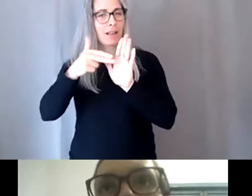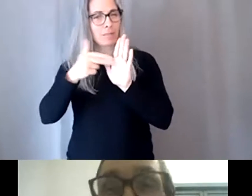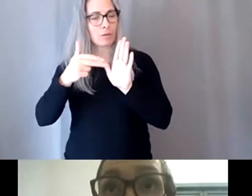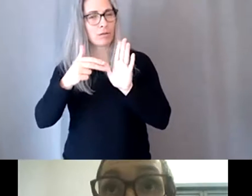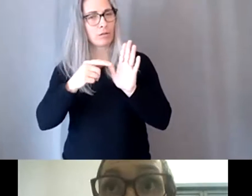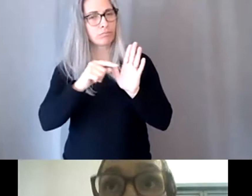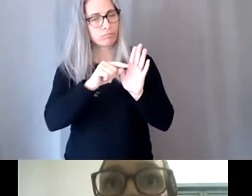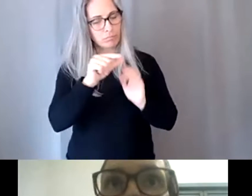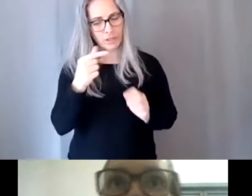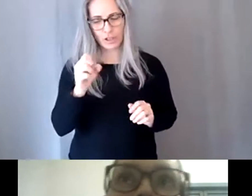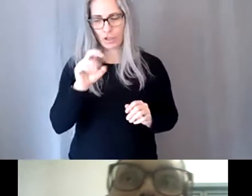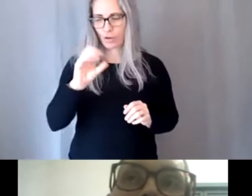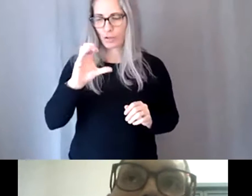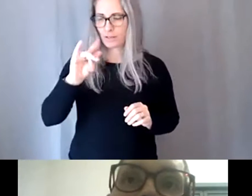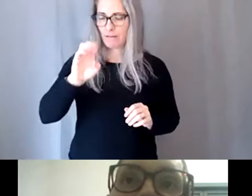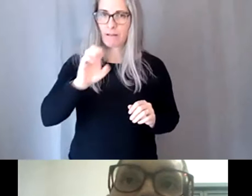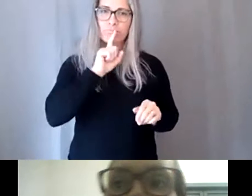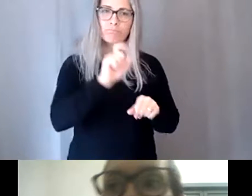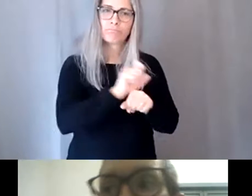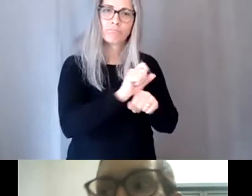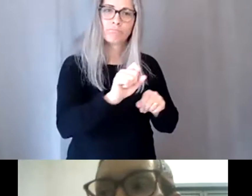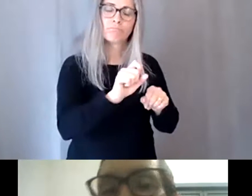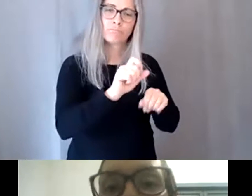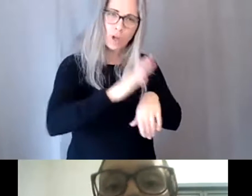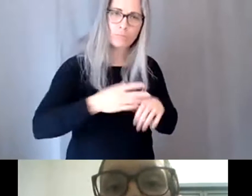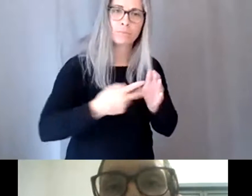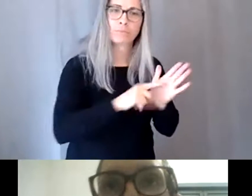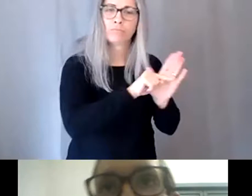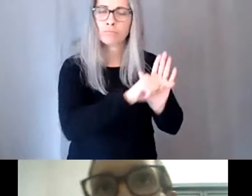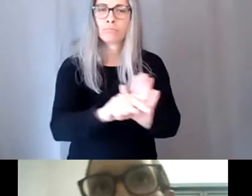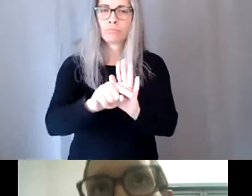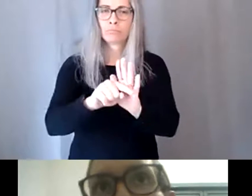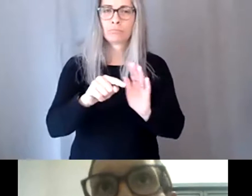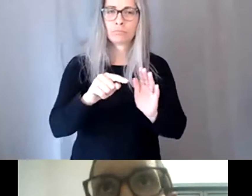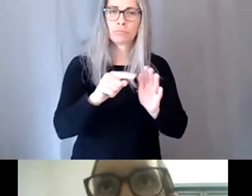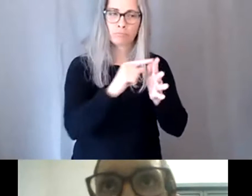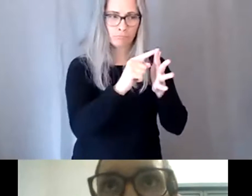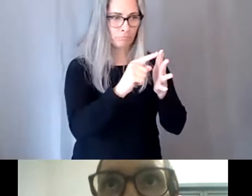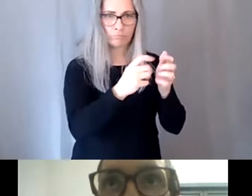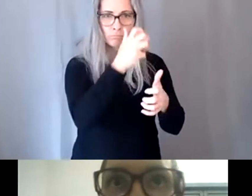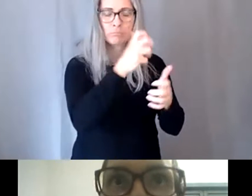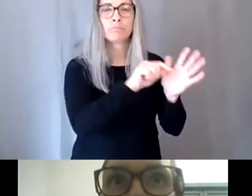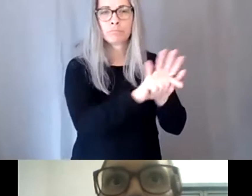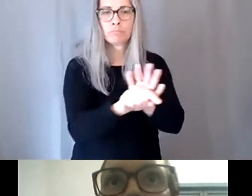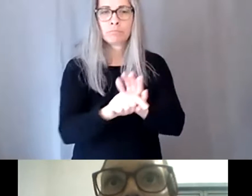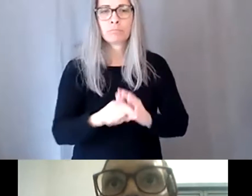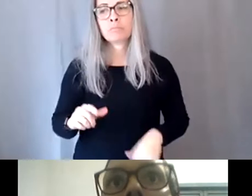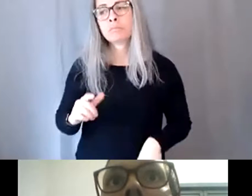experience our political experience of the conflict